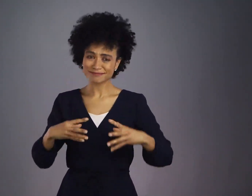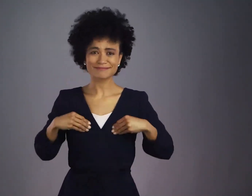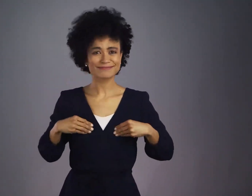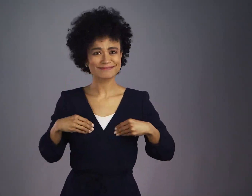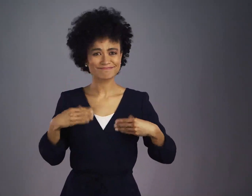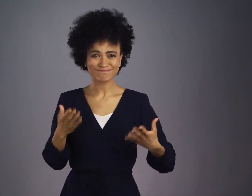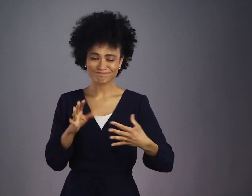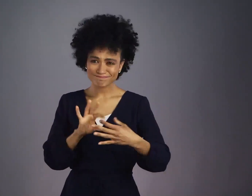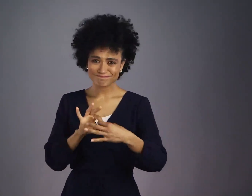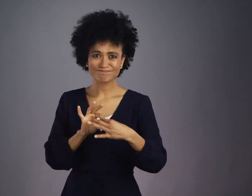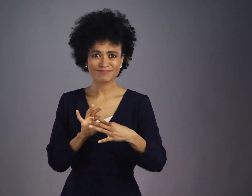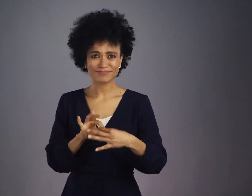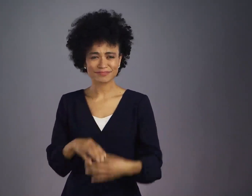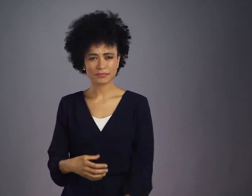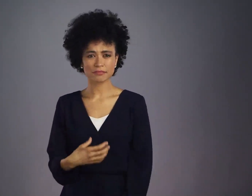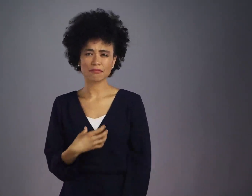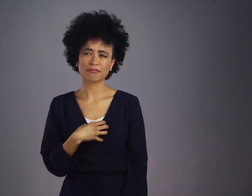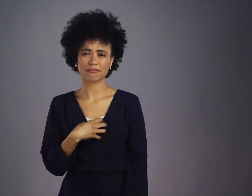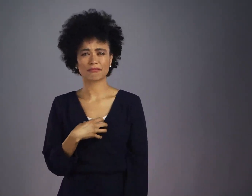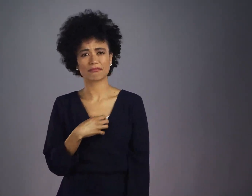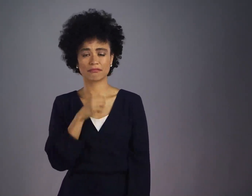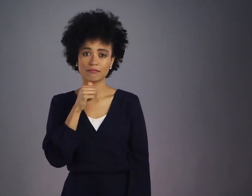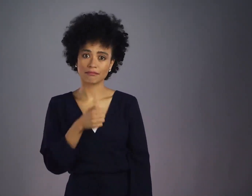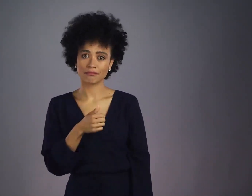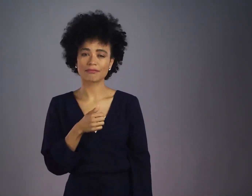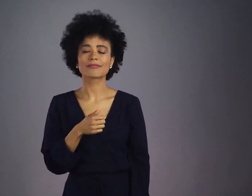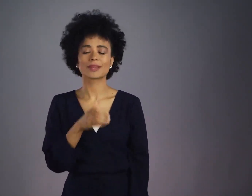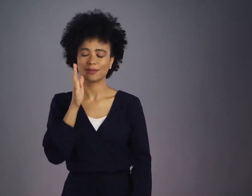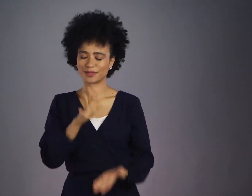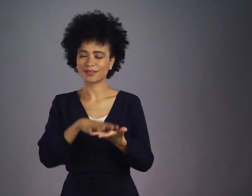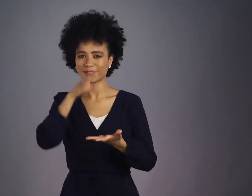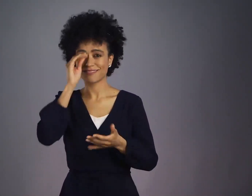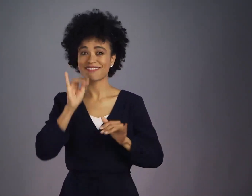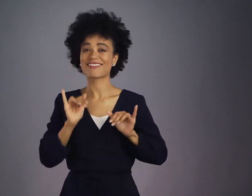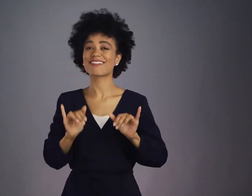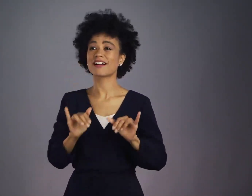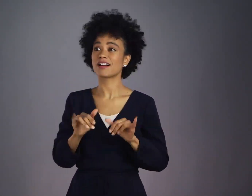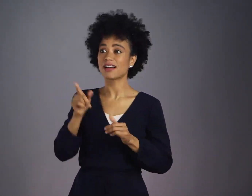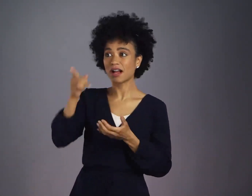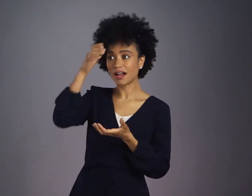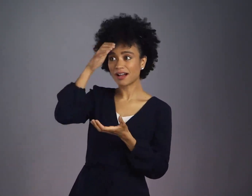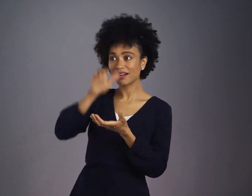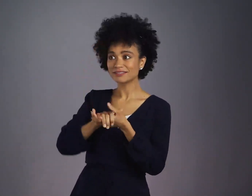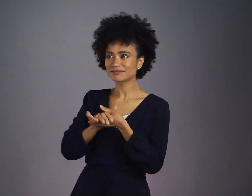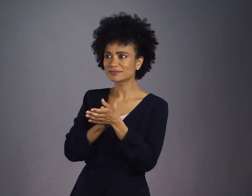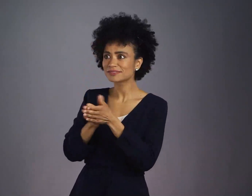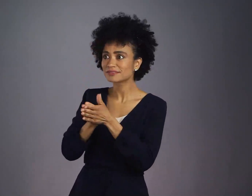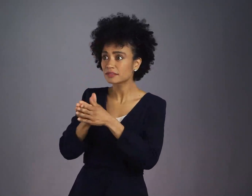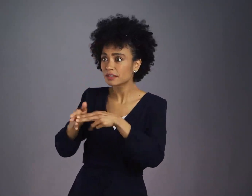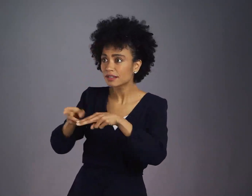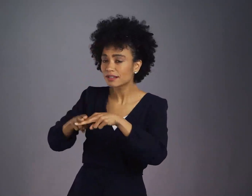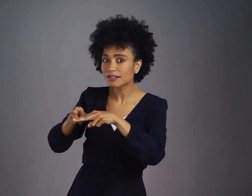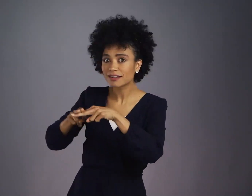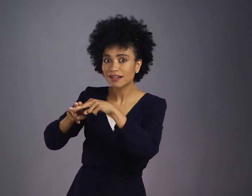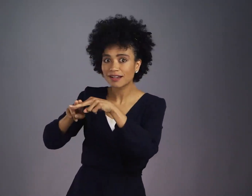If you cooperate, rather than complain, you will find that his excess enthusiasm will tone down.